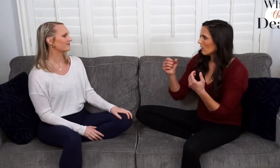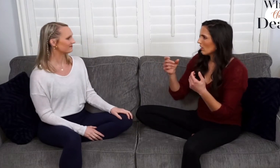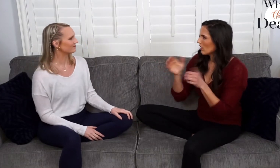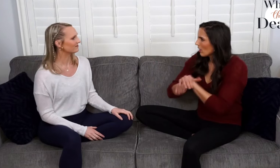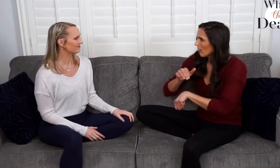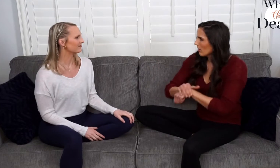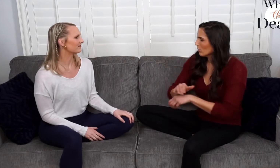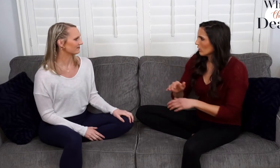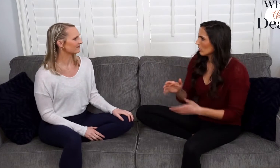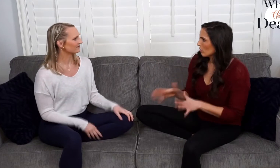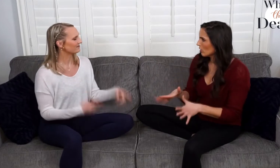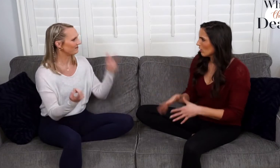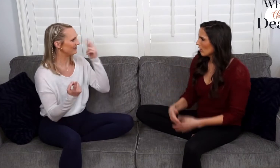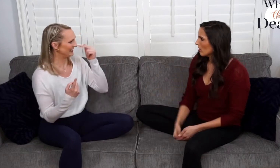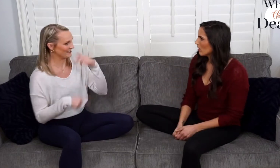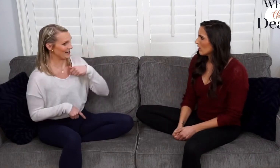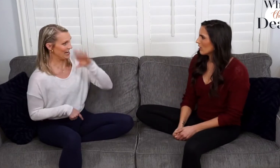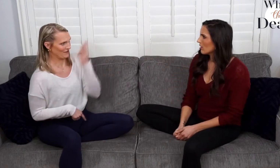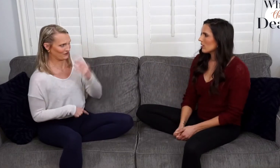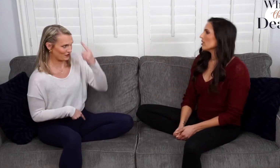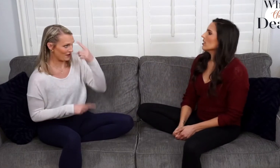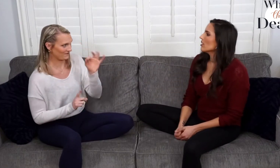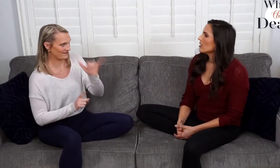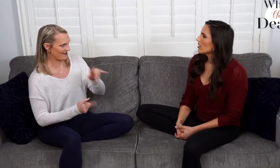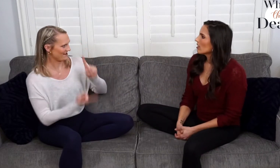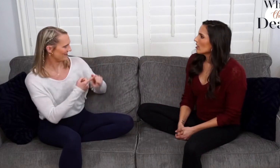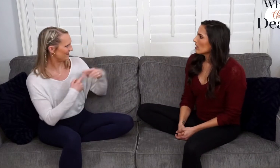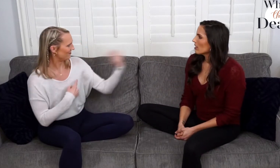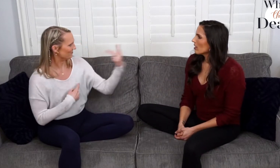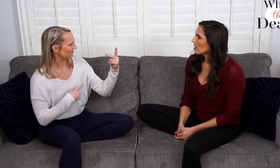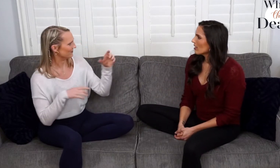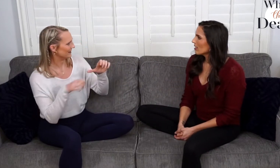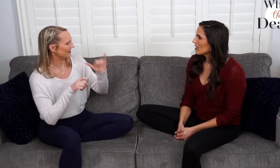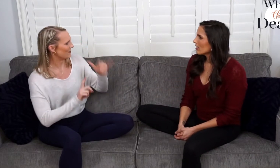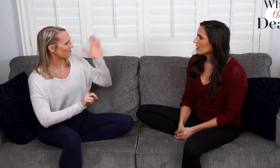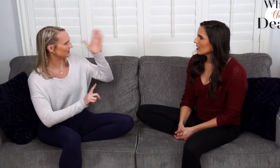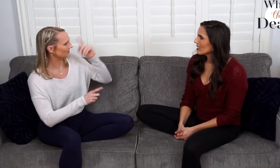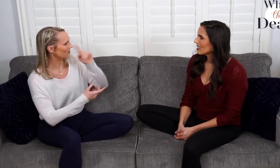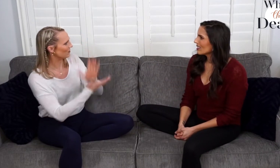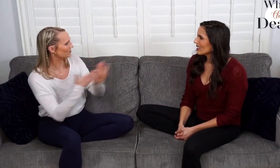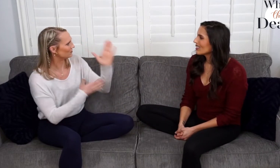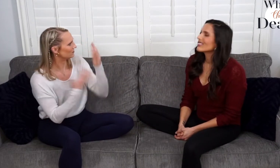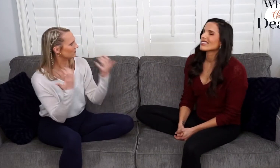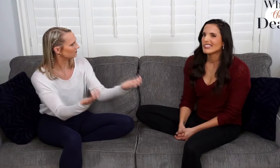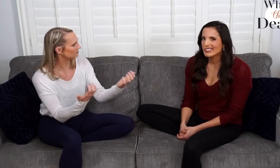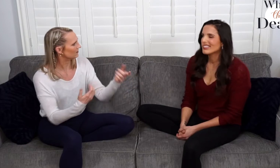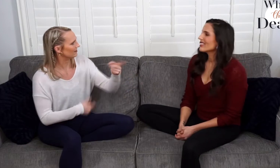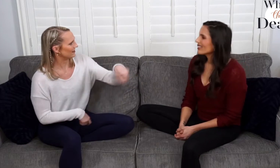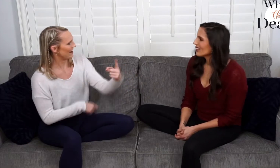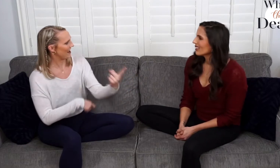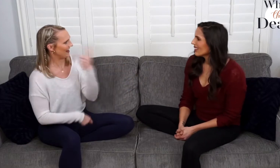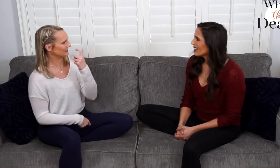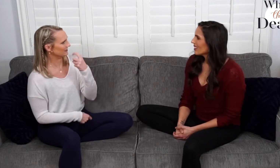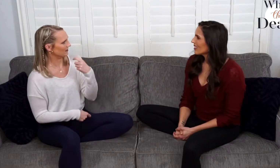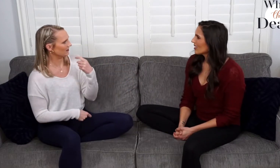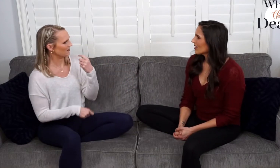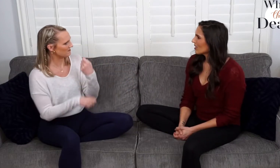in English? - It's funny because I never thought of that until you and I did that college presentation and somebody in the audience asked me that and